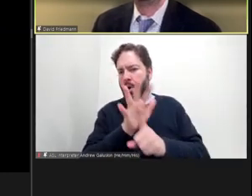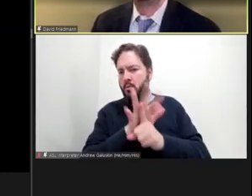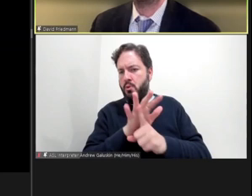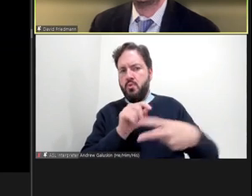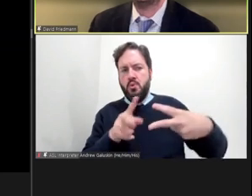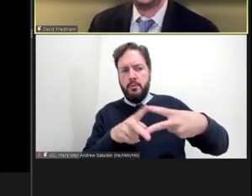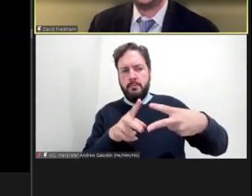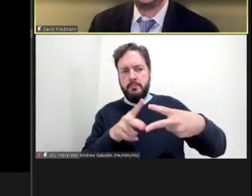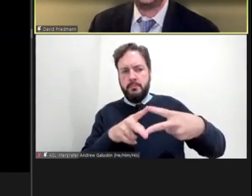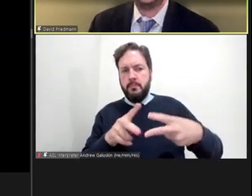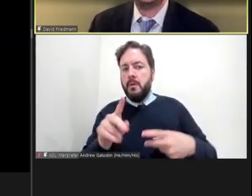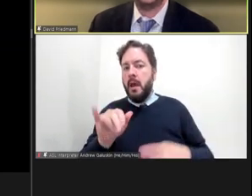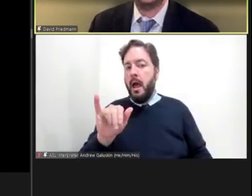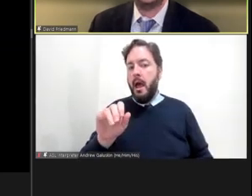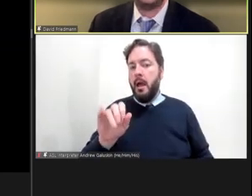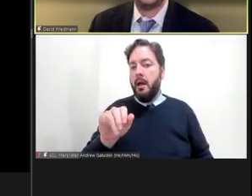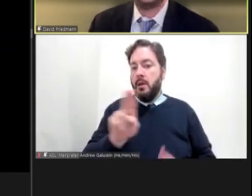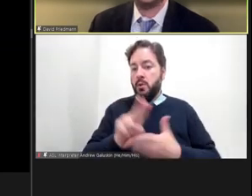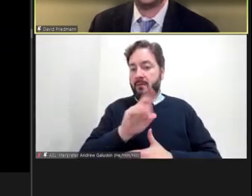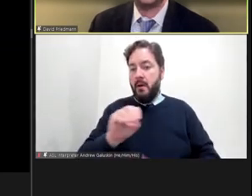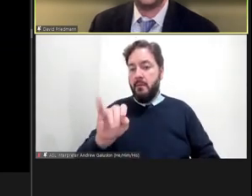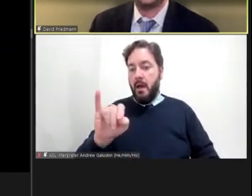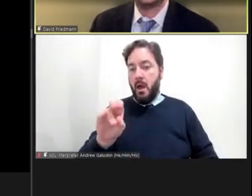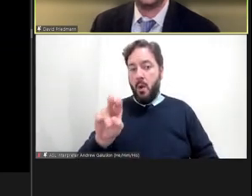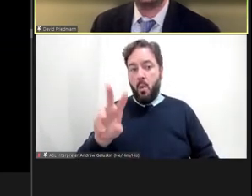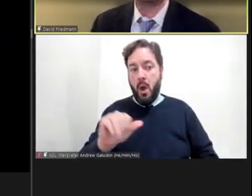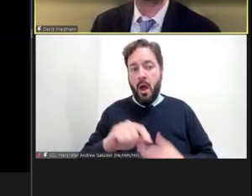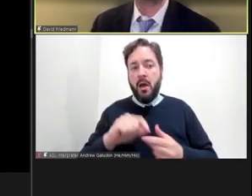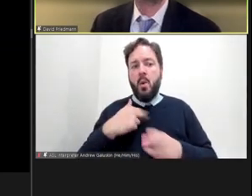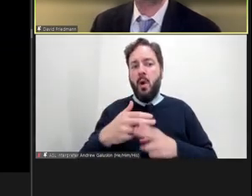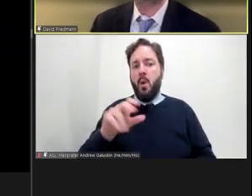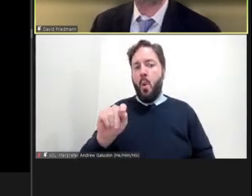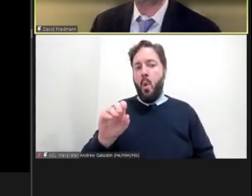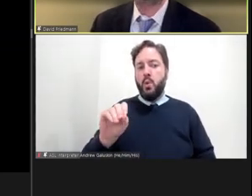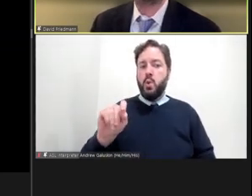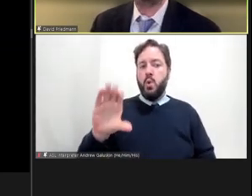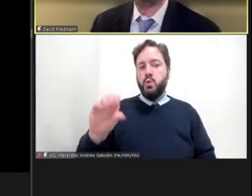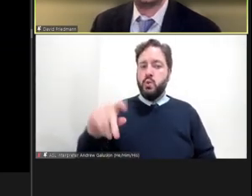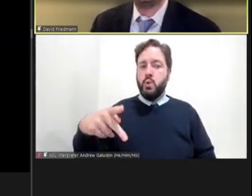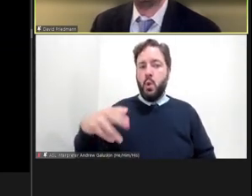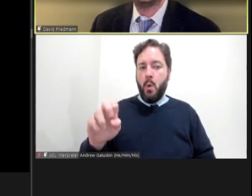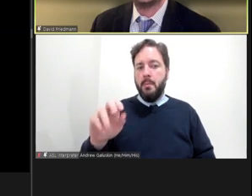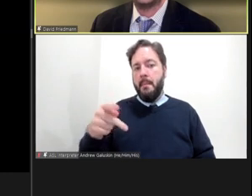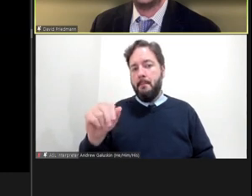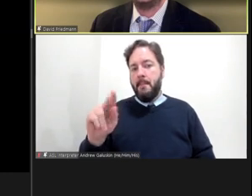The University of Iowa has developed a panel called the OtoSCOPE. They're now on version 9.